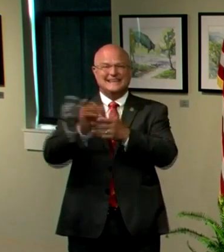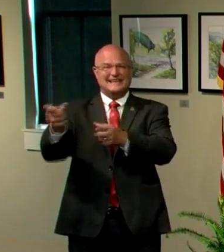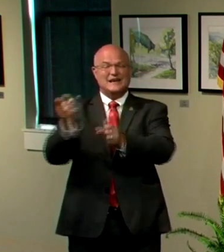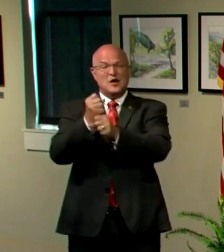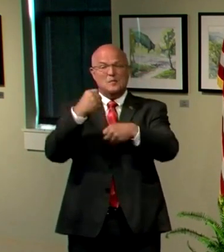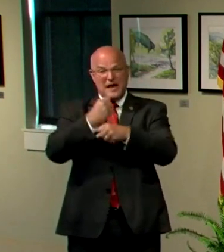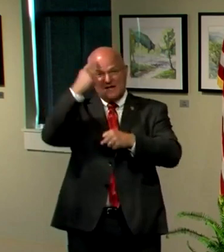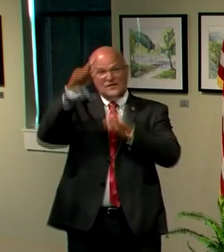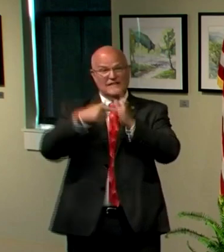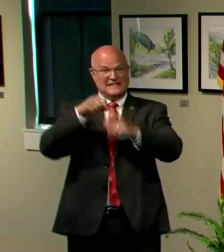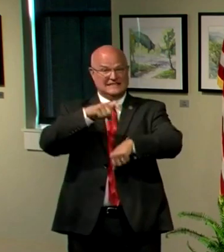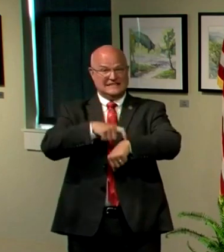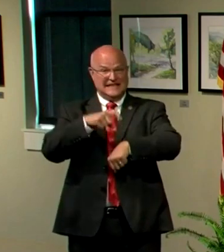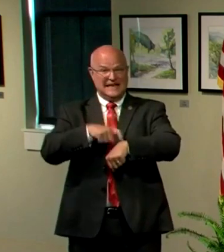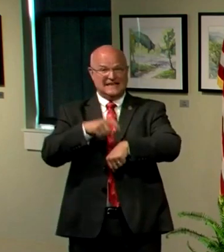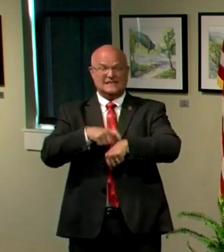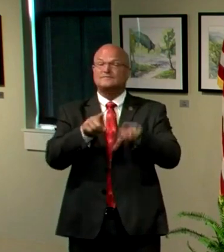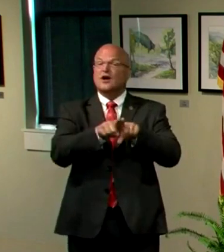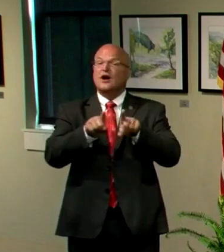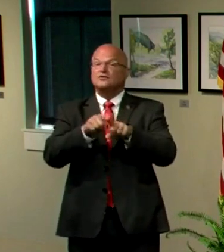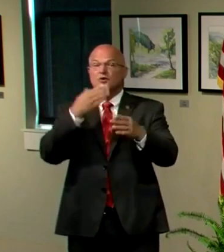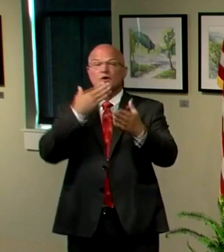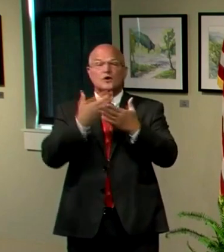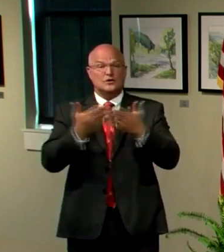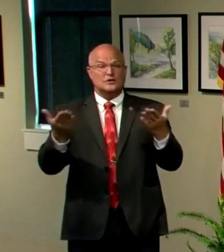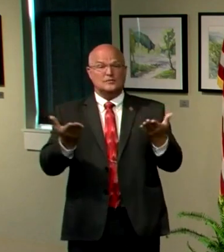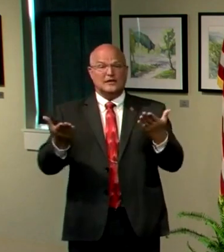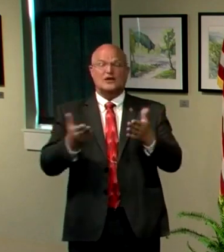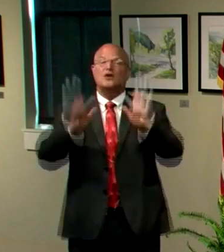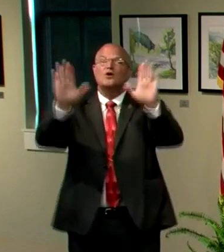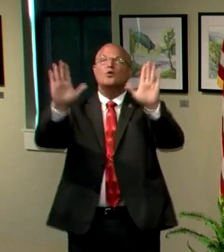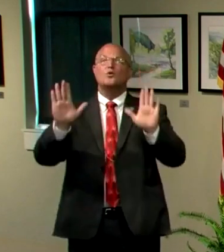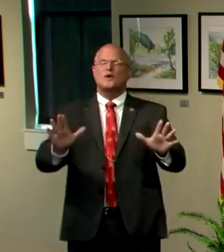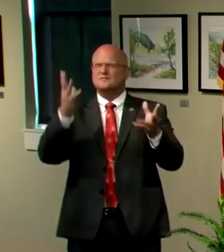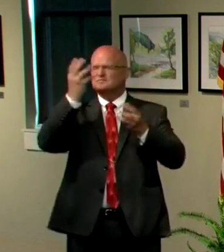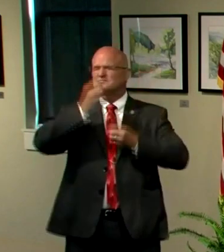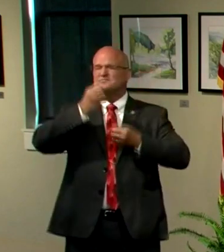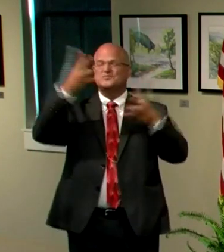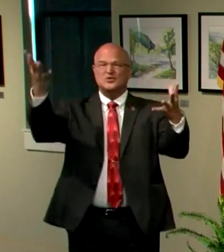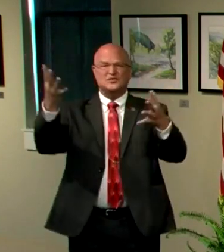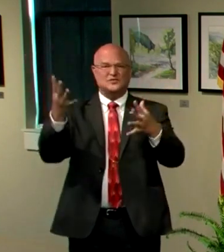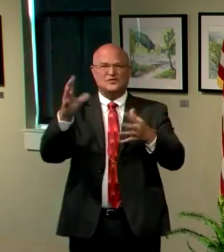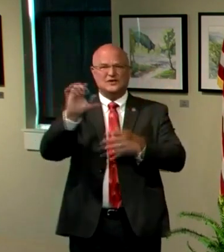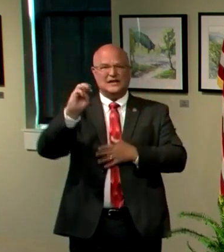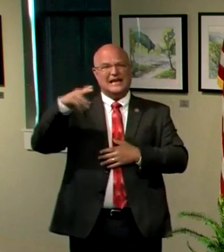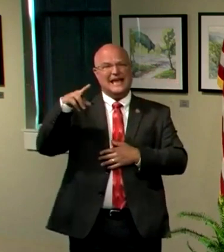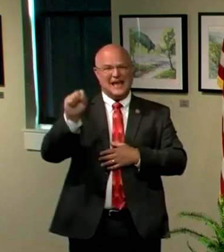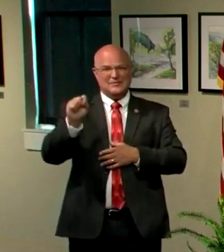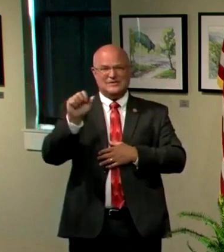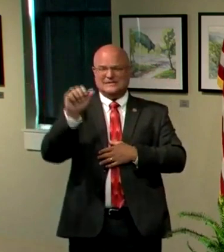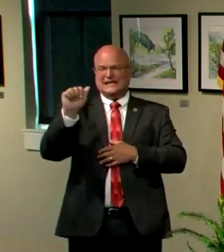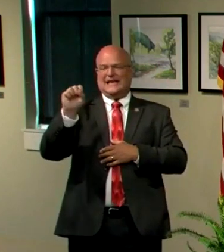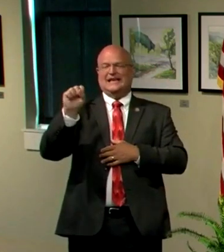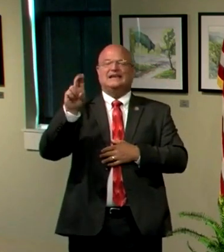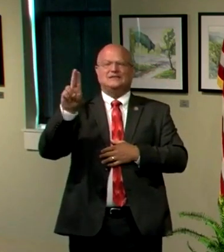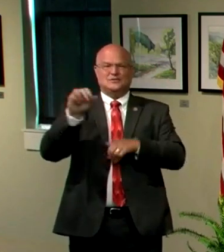TO ASU MOUNTAIN HOME FOR THE MASK THAT THEY HAVE MADE FOR THIS OCCASION.